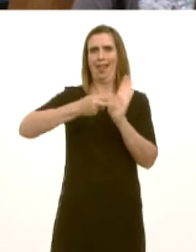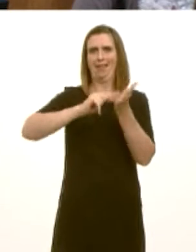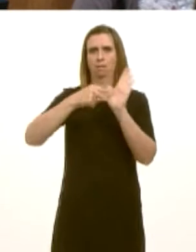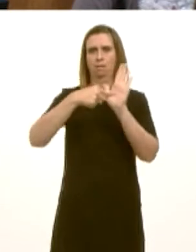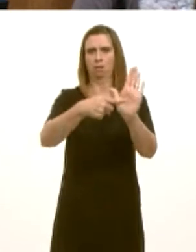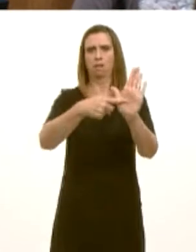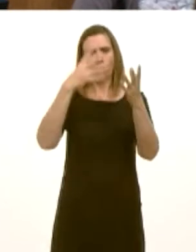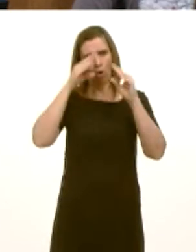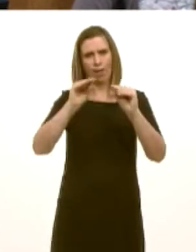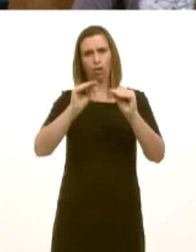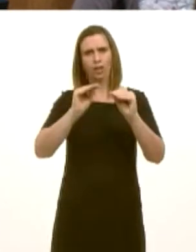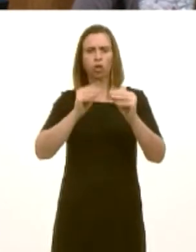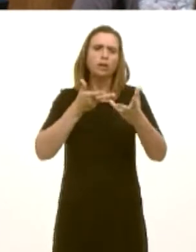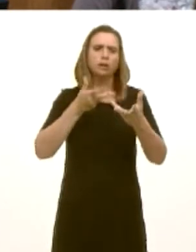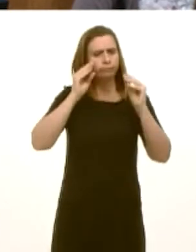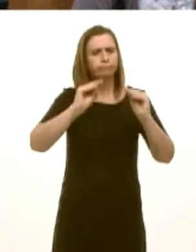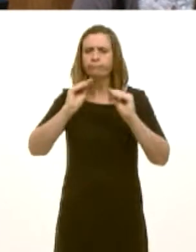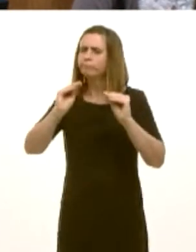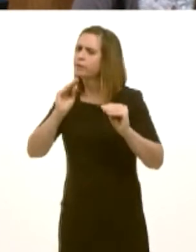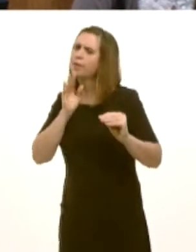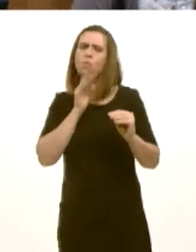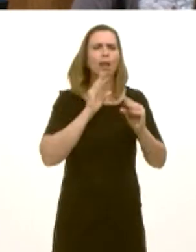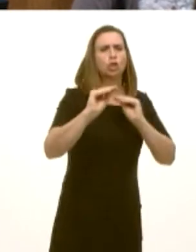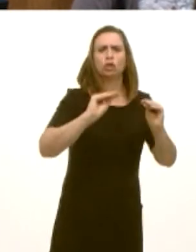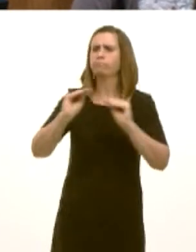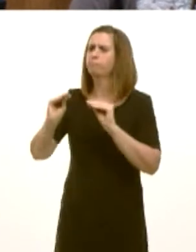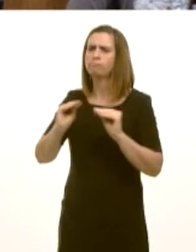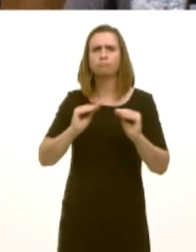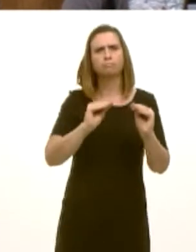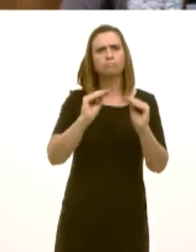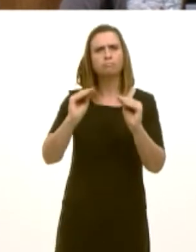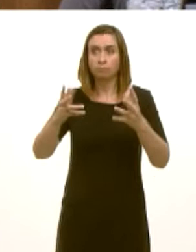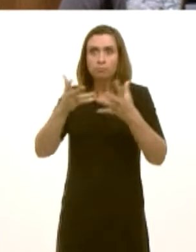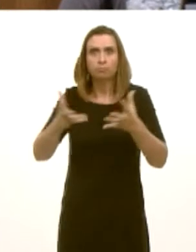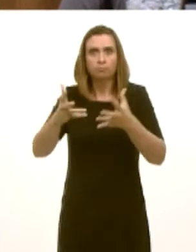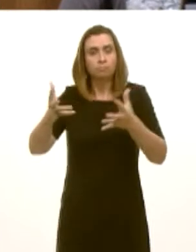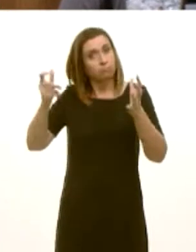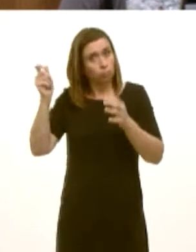show how it proposes to increase the use of Welsh and the delivery of Welsh as a medium